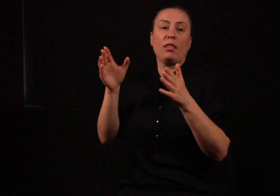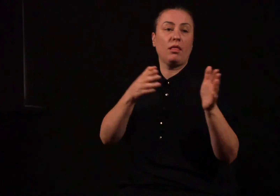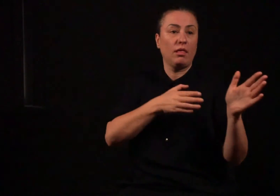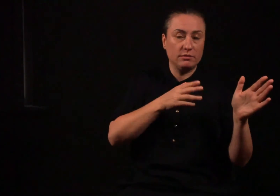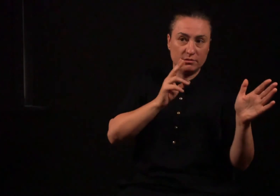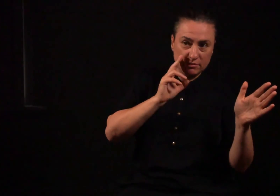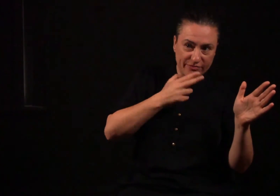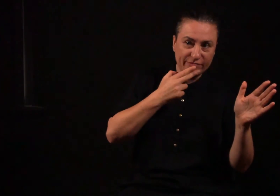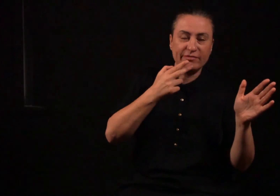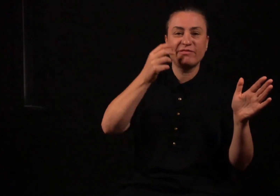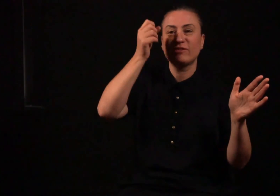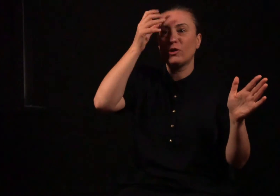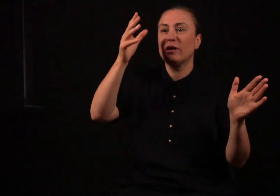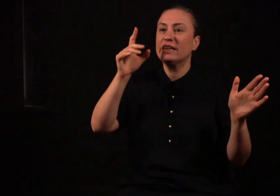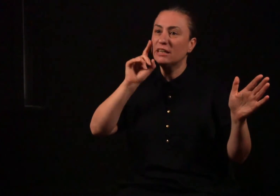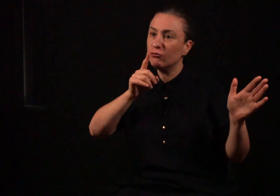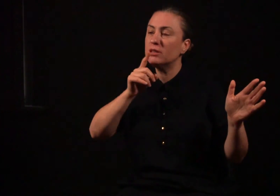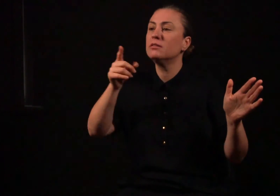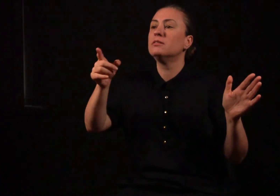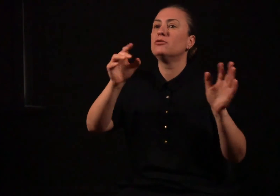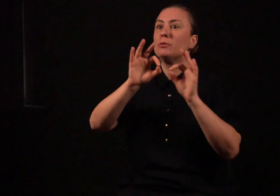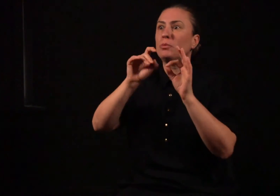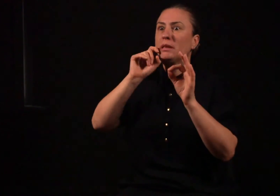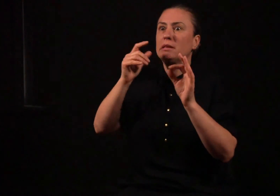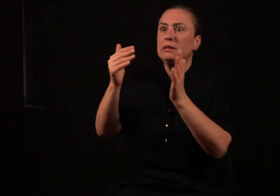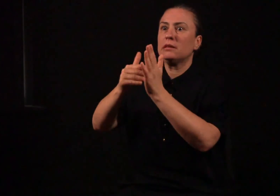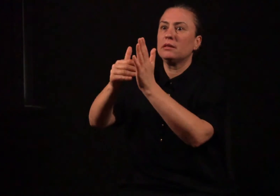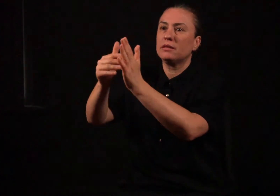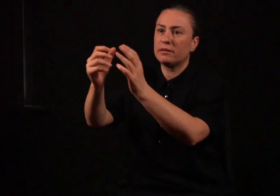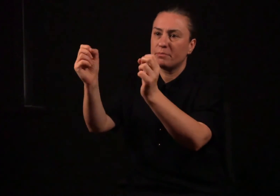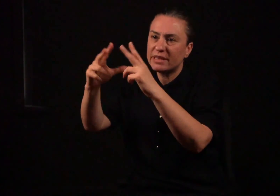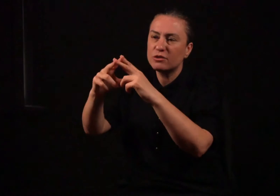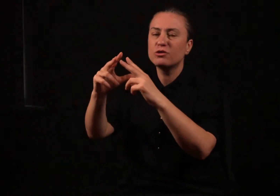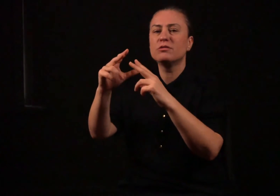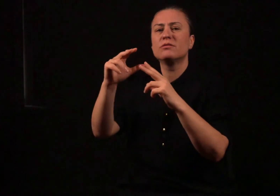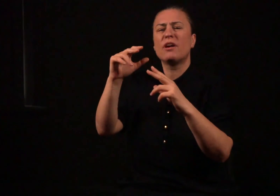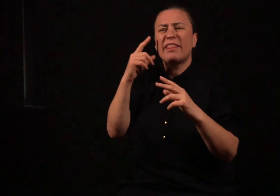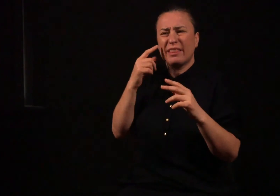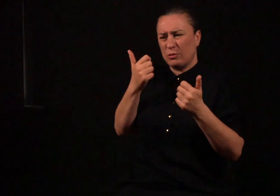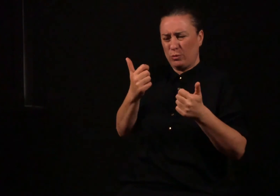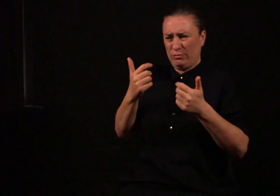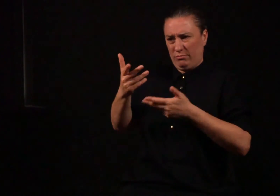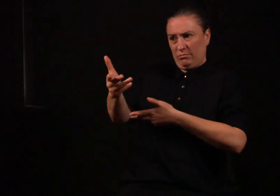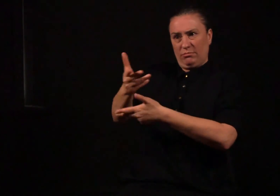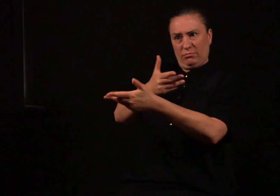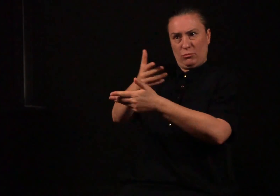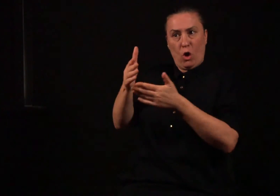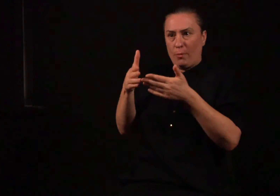to present to, some are deaf, some are not deaf and I might tailor my presentation to them rather than those who can hear